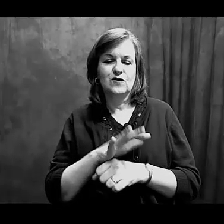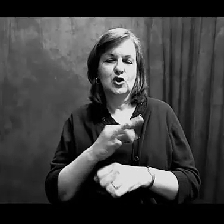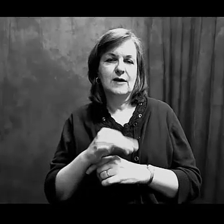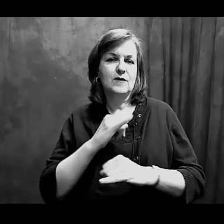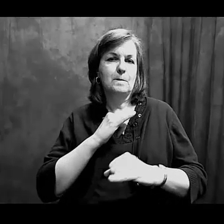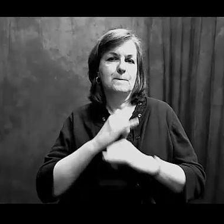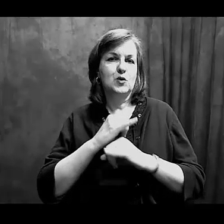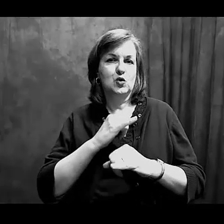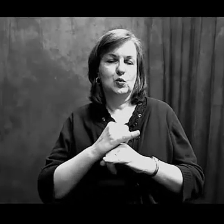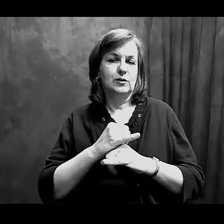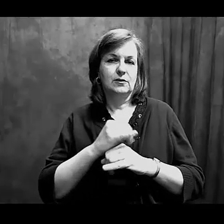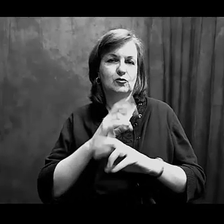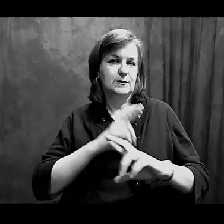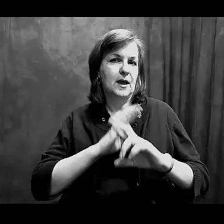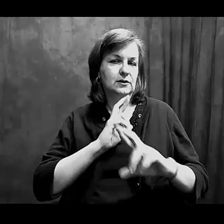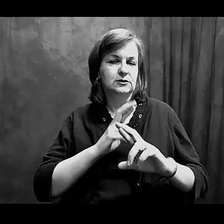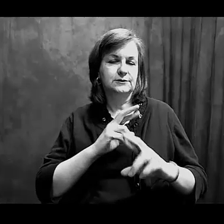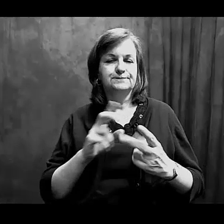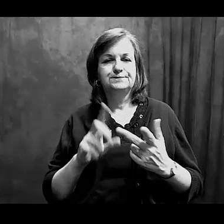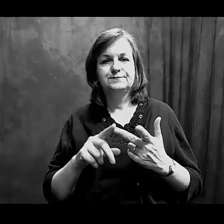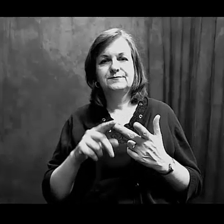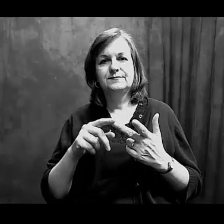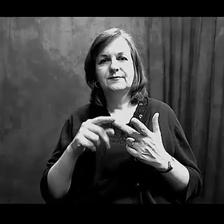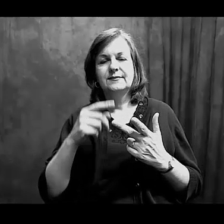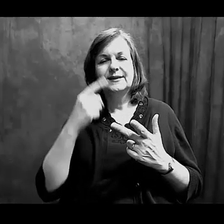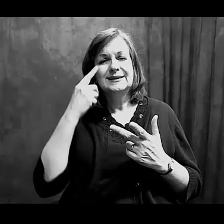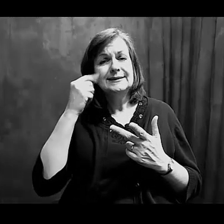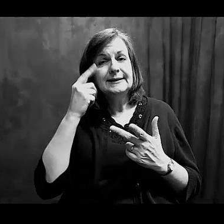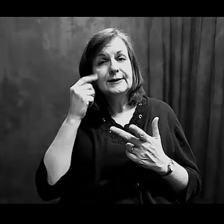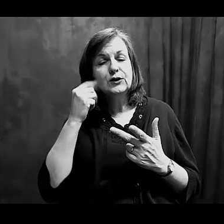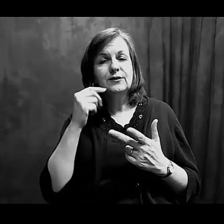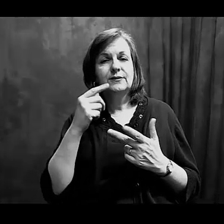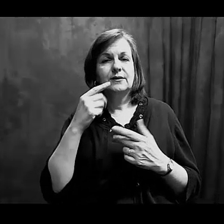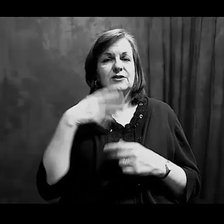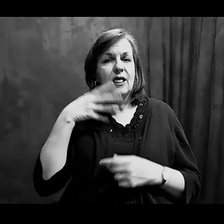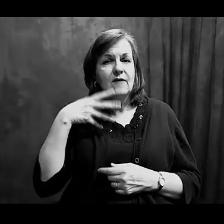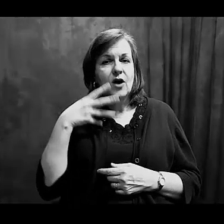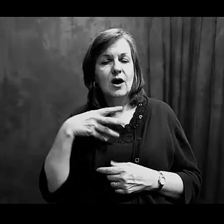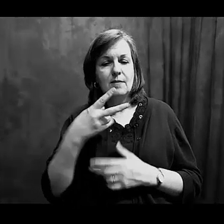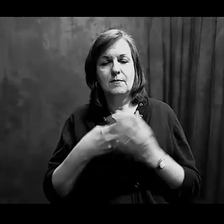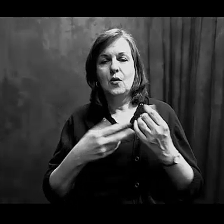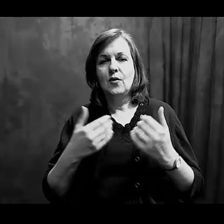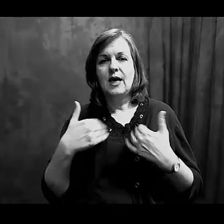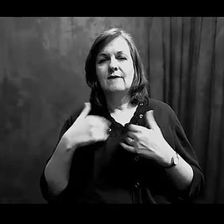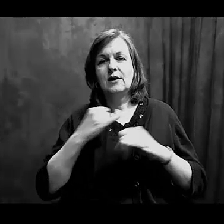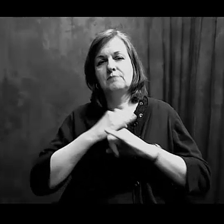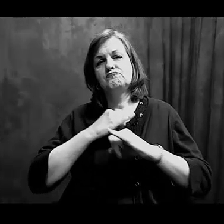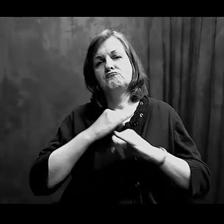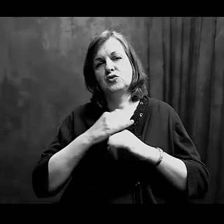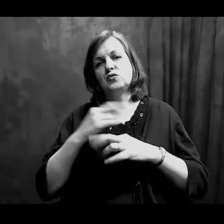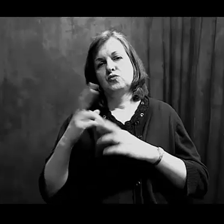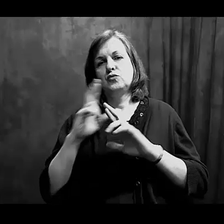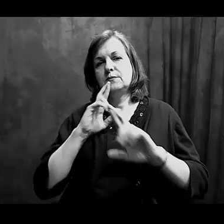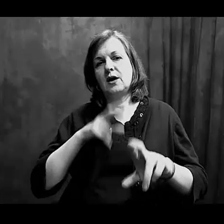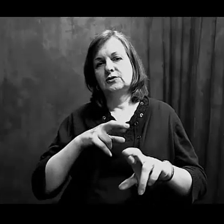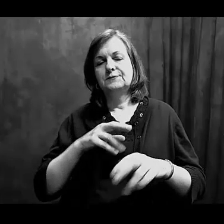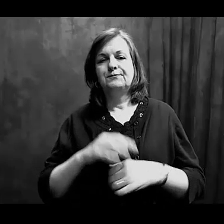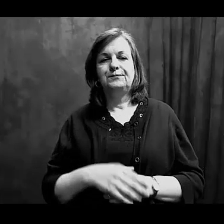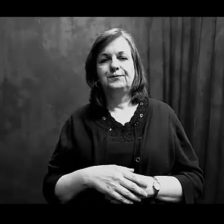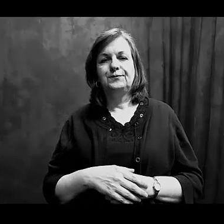immune type responses for us -- tearsr and saliva full of immune type responses